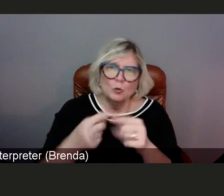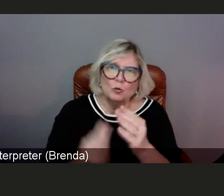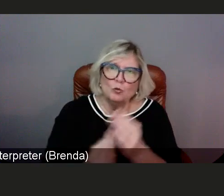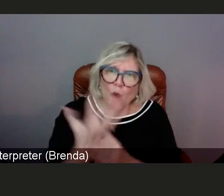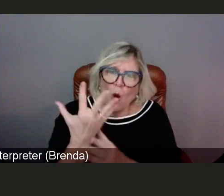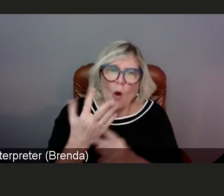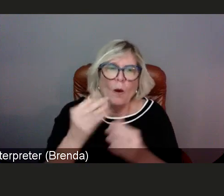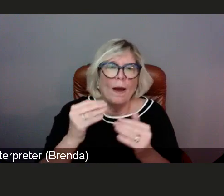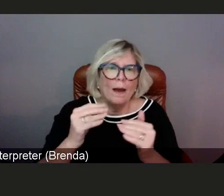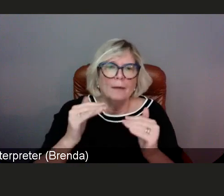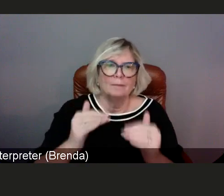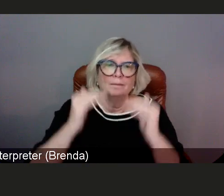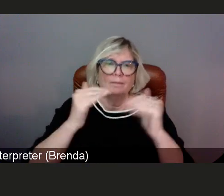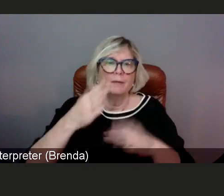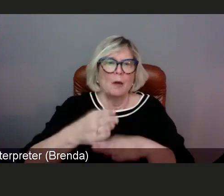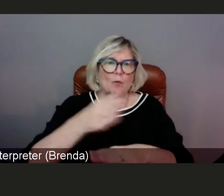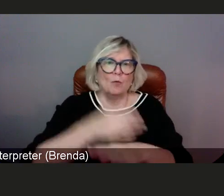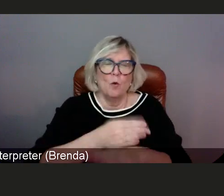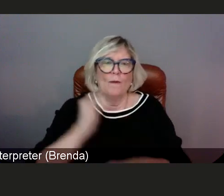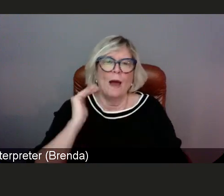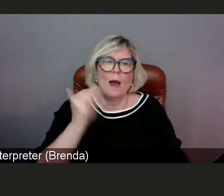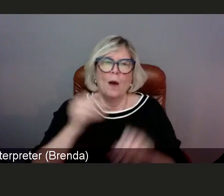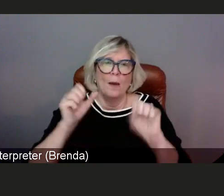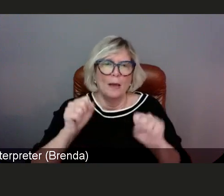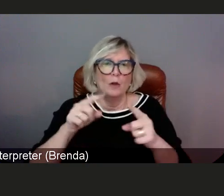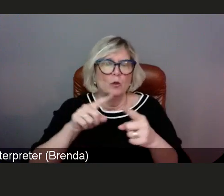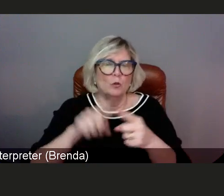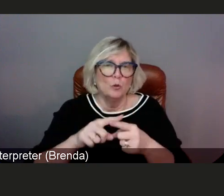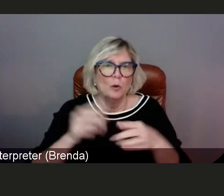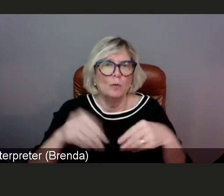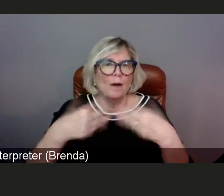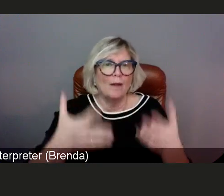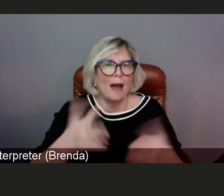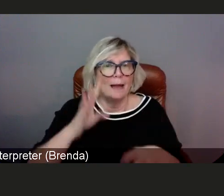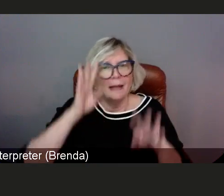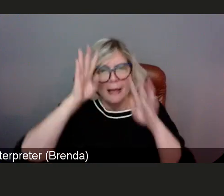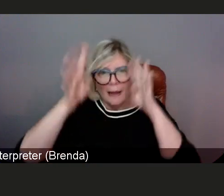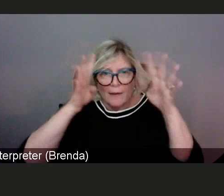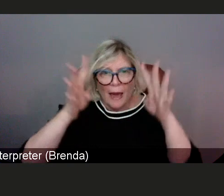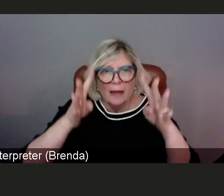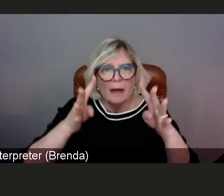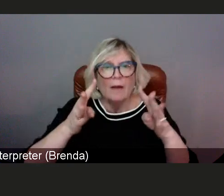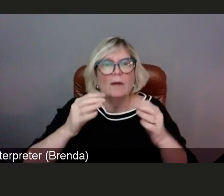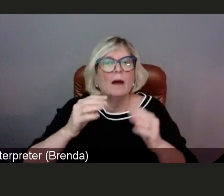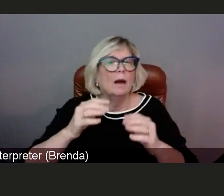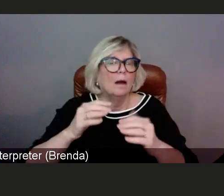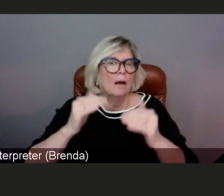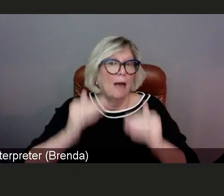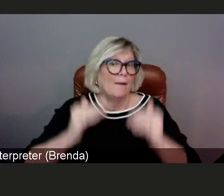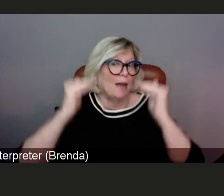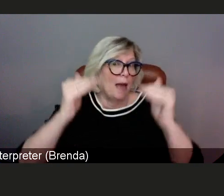to provide advanced, innovative health care close to home. Just like we have done this entire year